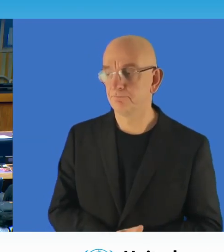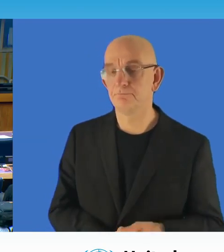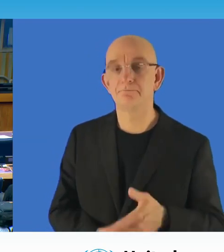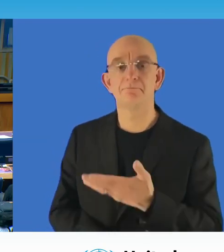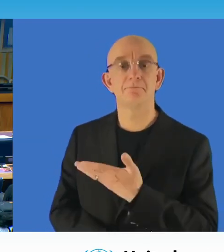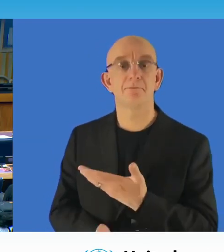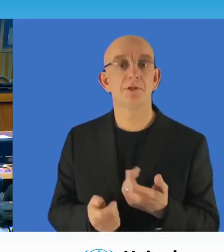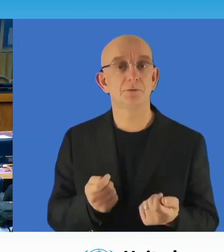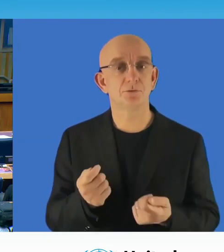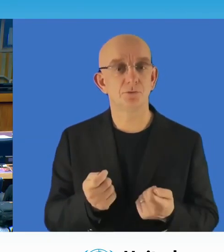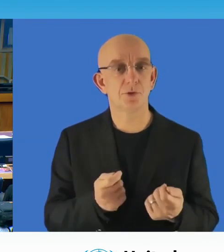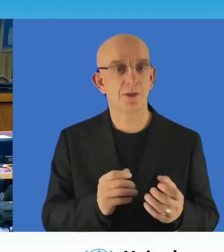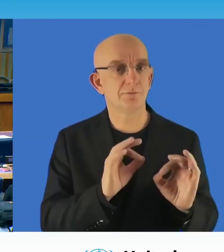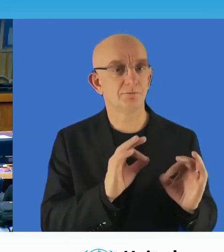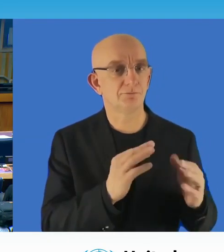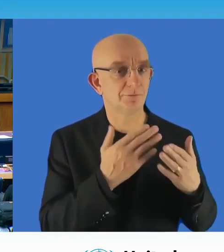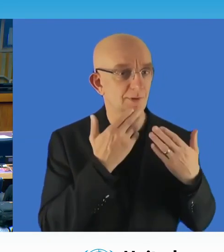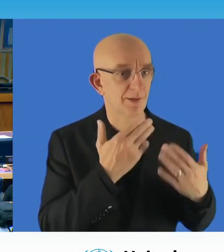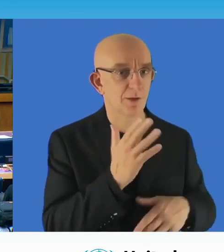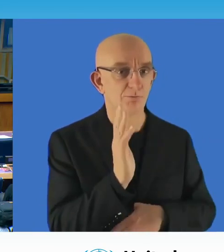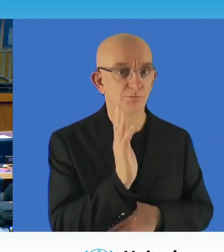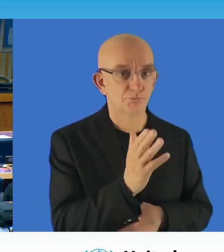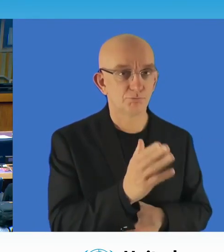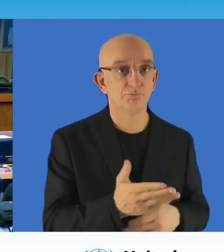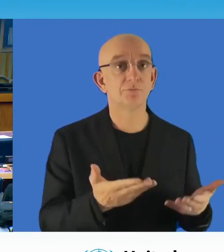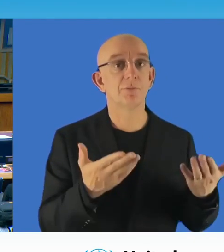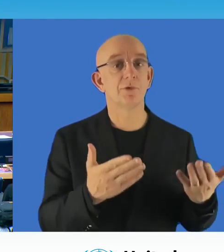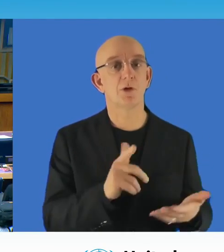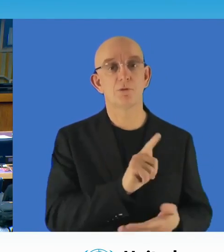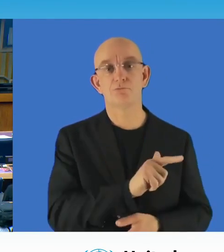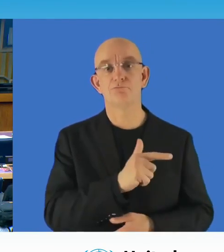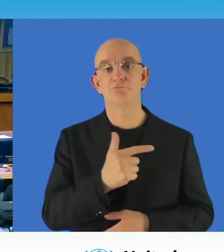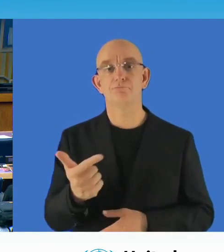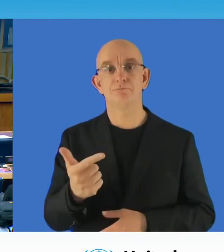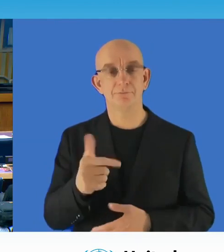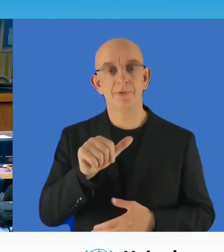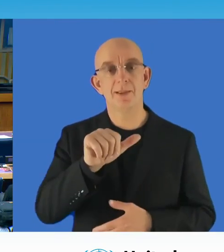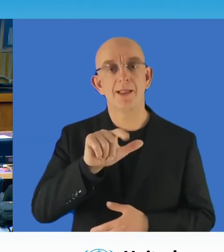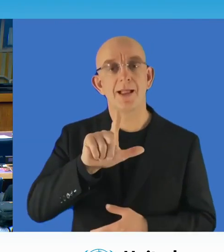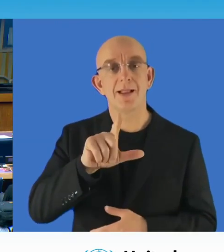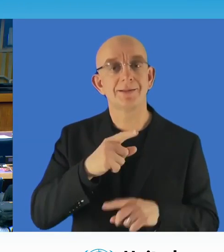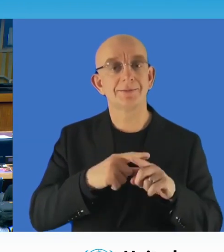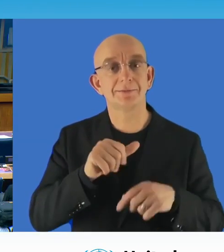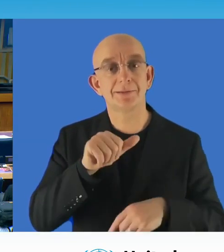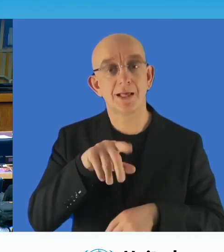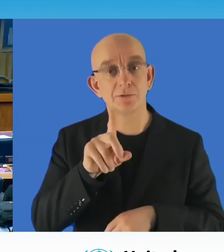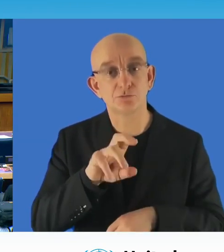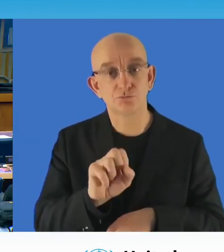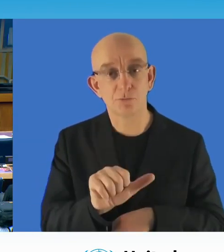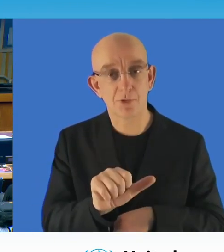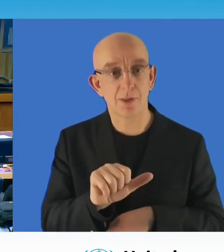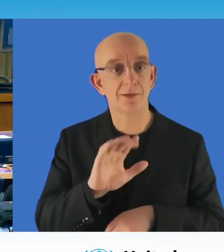from Greece to share her remarks thank you chair distinguished colleagues it has been an honor